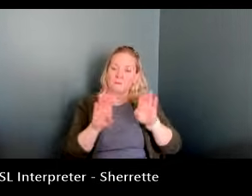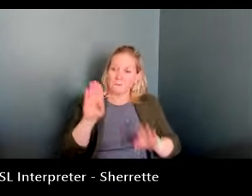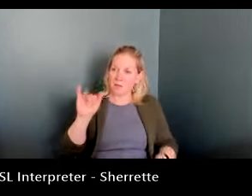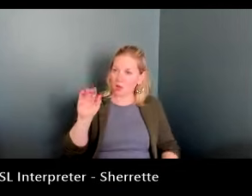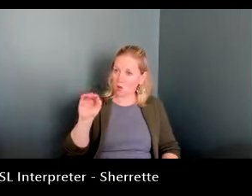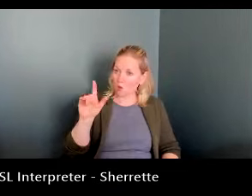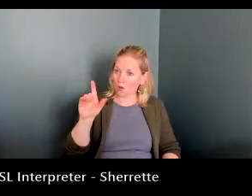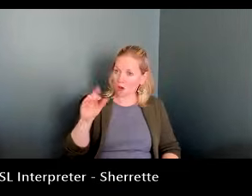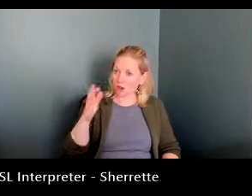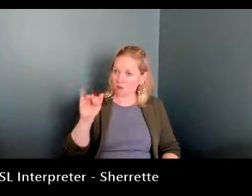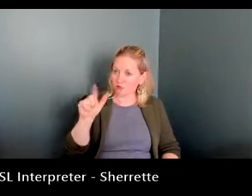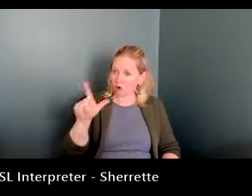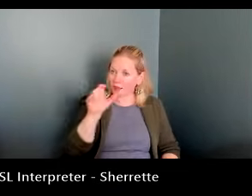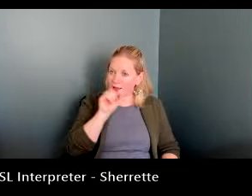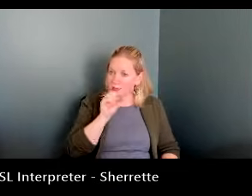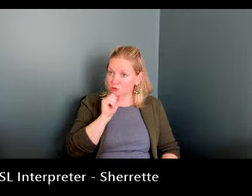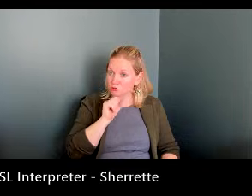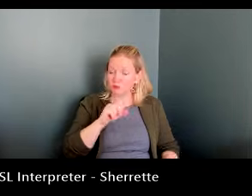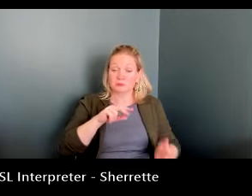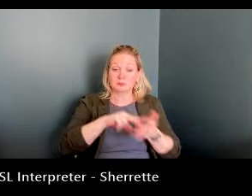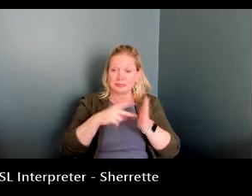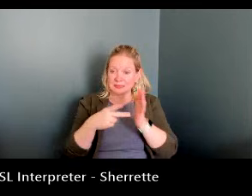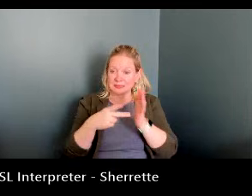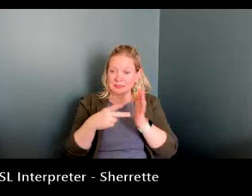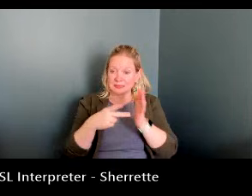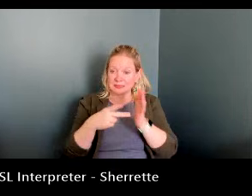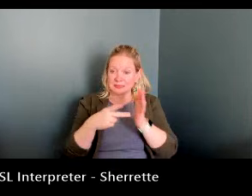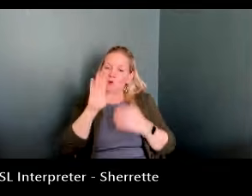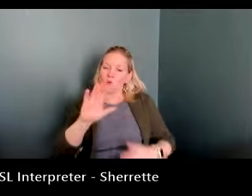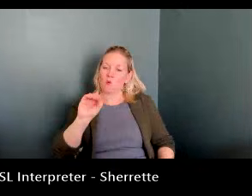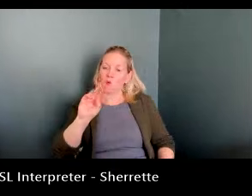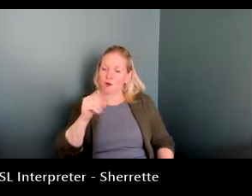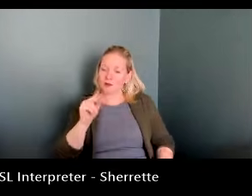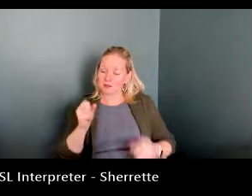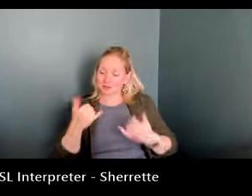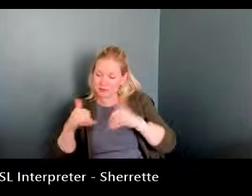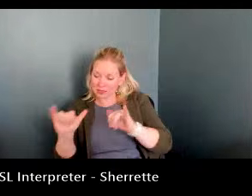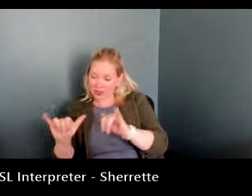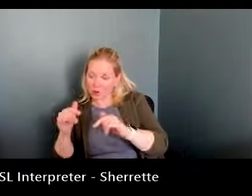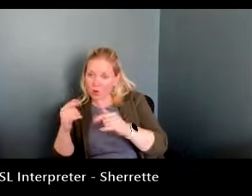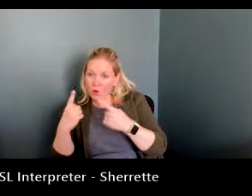your organs are still working versus not working. Or they even talk about your functional status